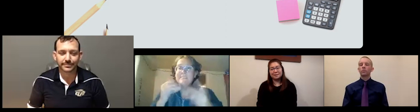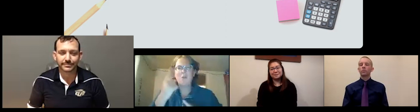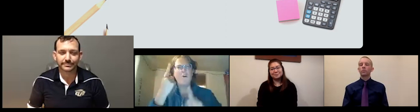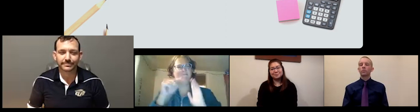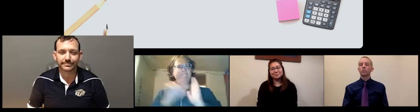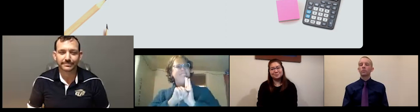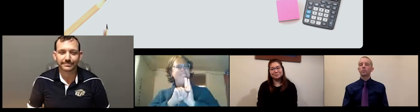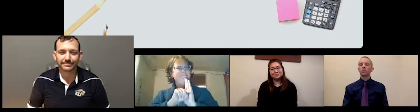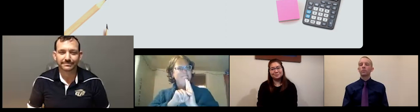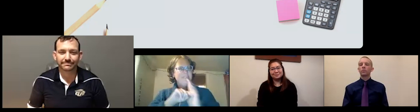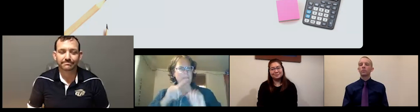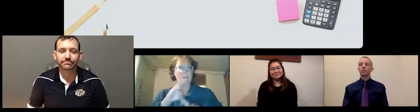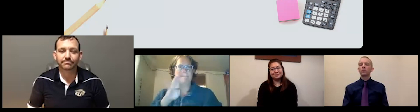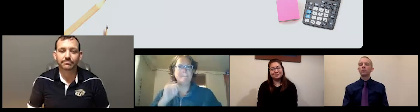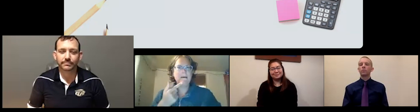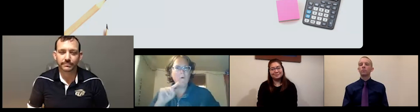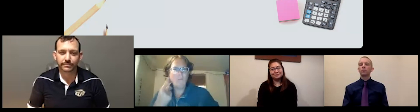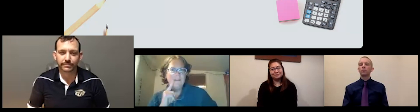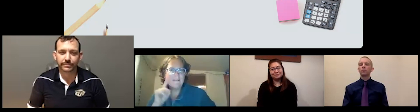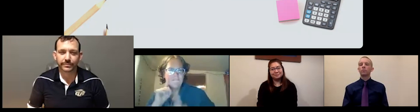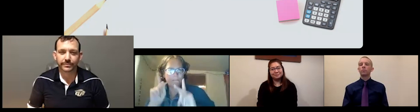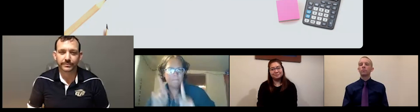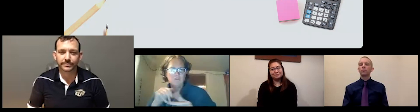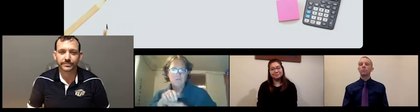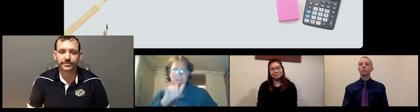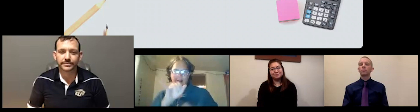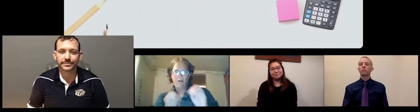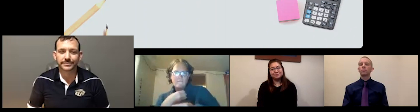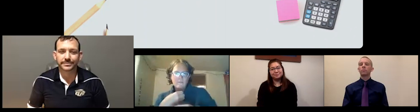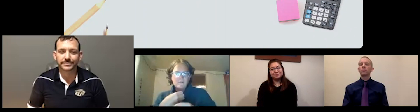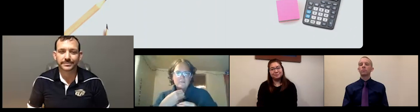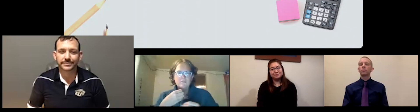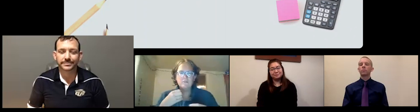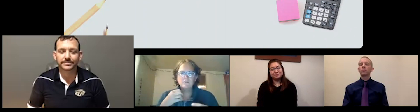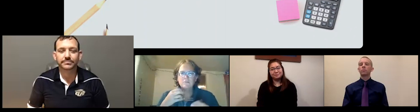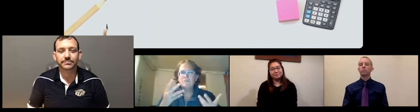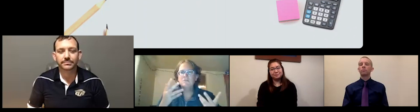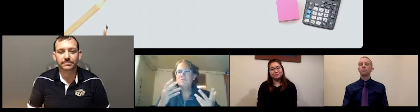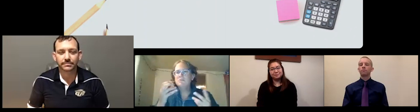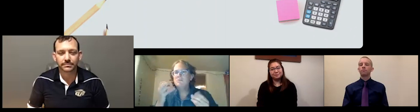That’s a negative side to it, from being the only deaf person in that office.